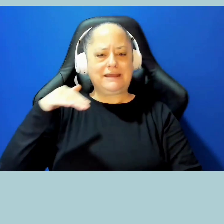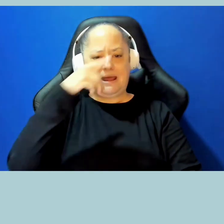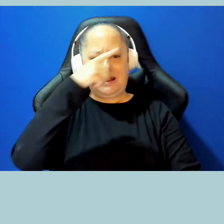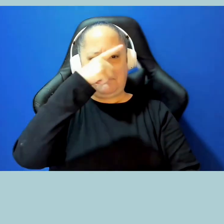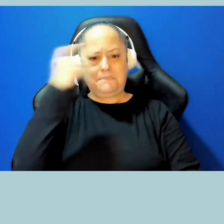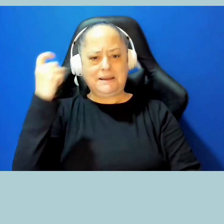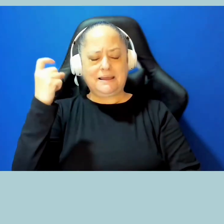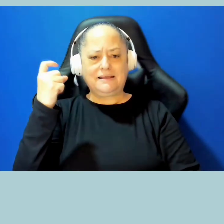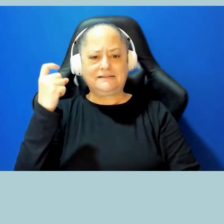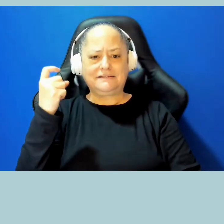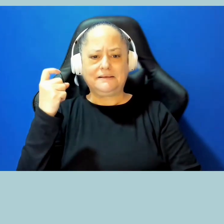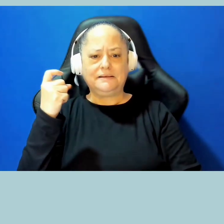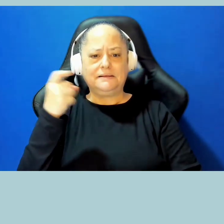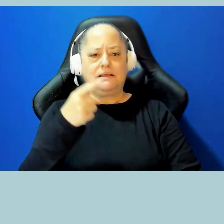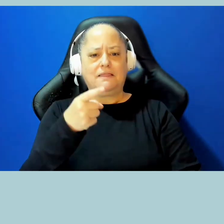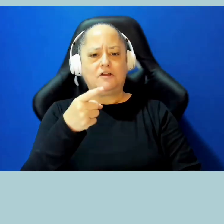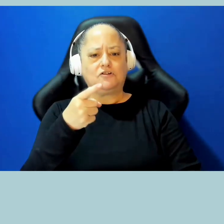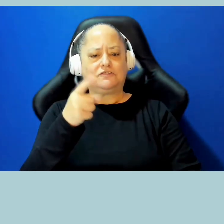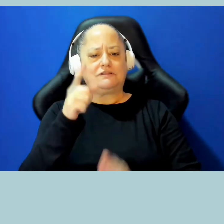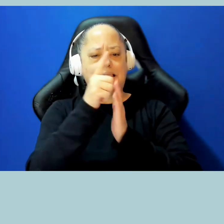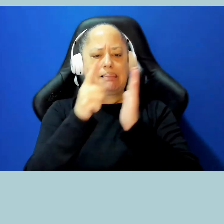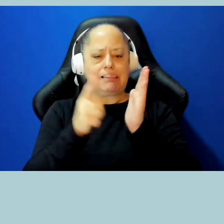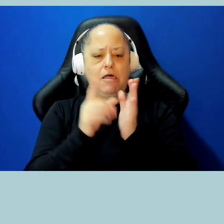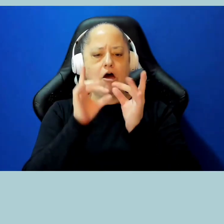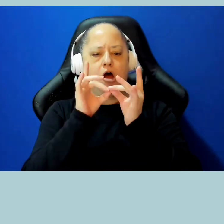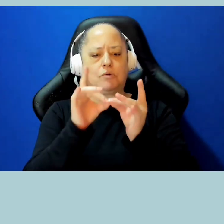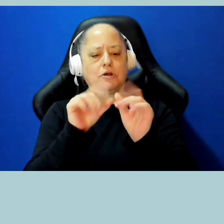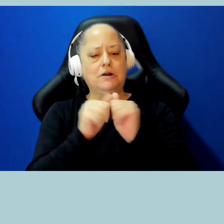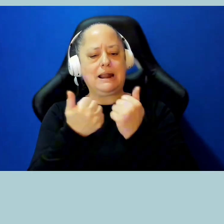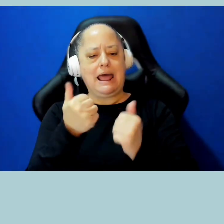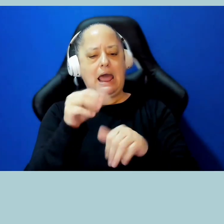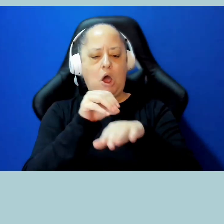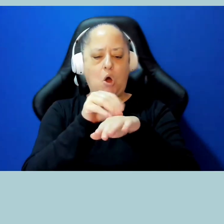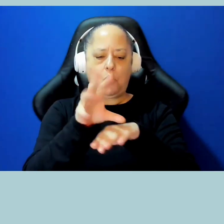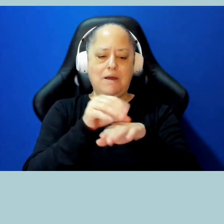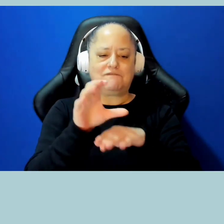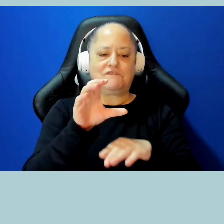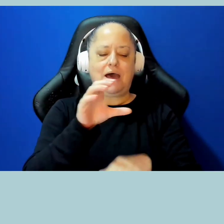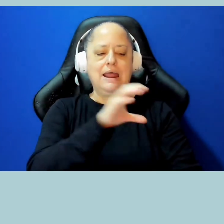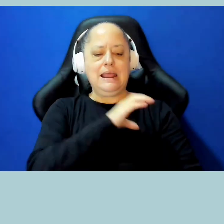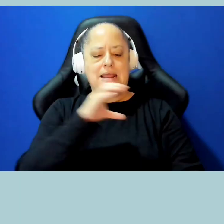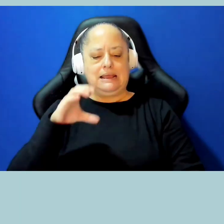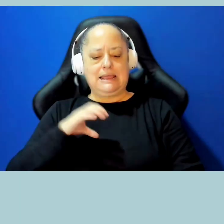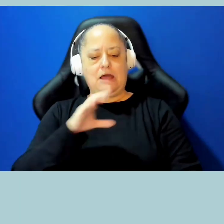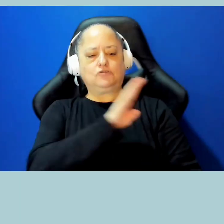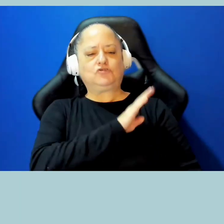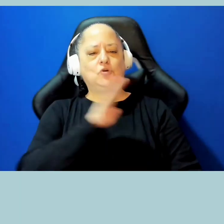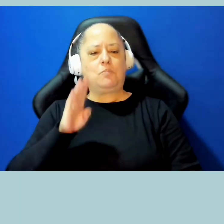basically law regarding how you can have advisory councils and boards and how they have to be set up. and